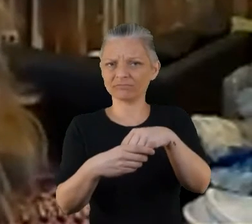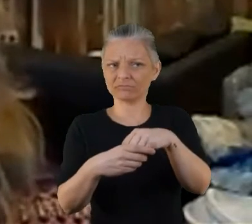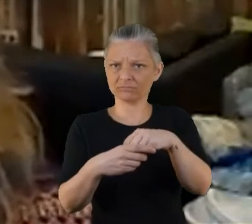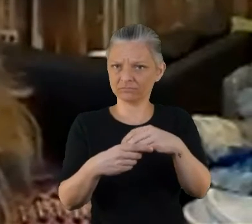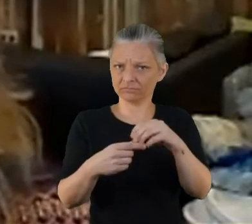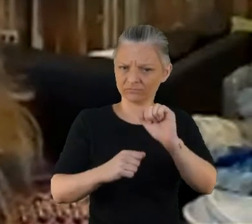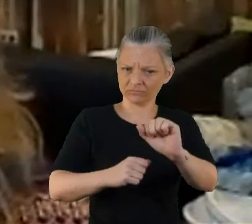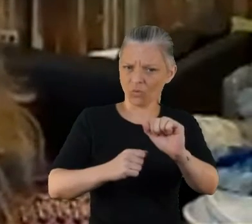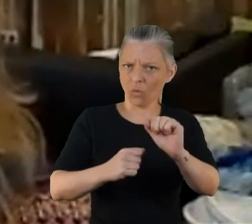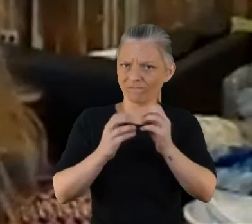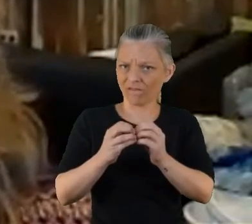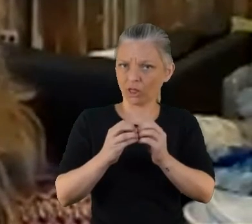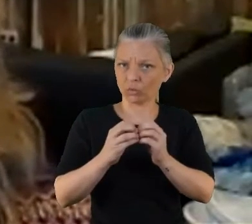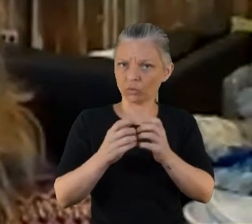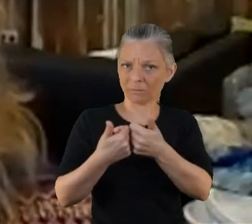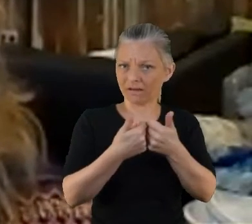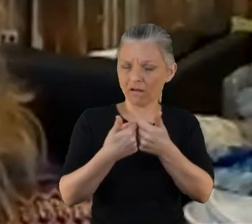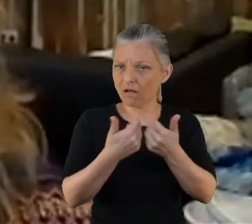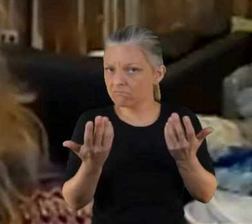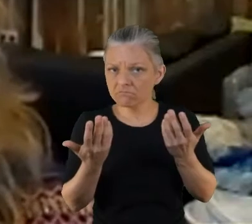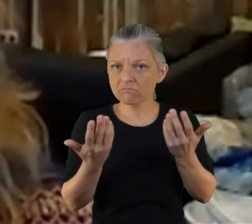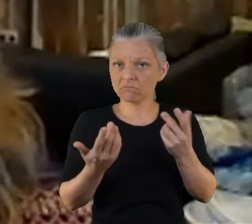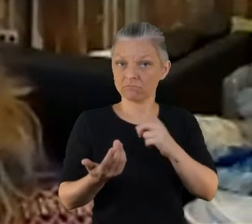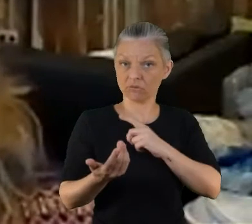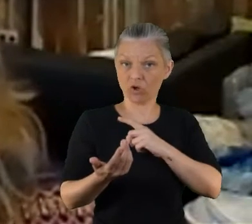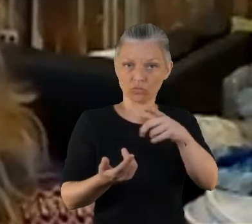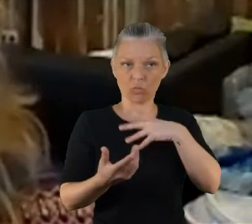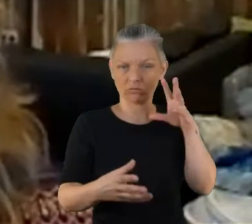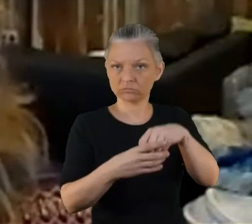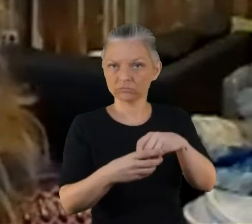that you have the ‘why’ in your head. Why are you doing this? And checking in with yourself